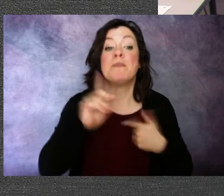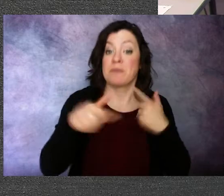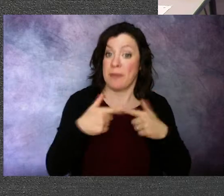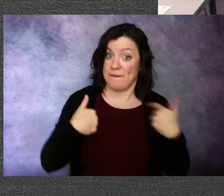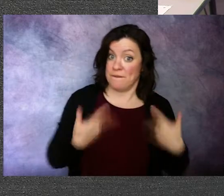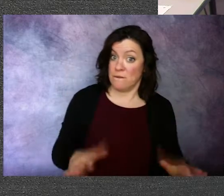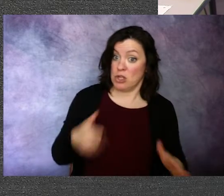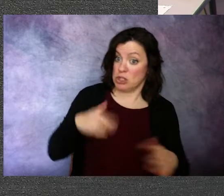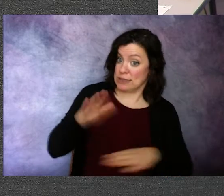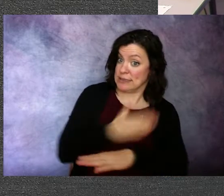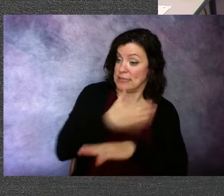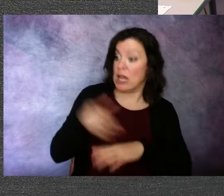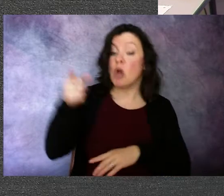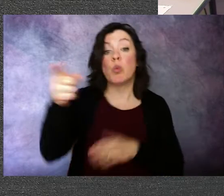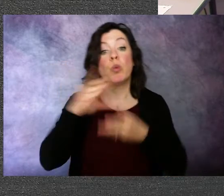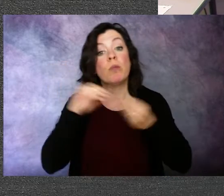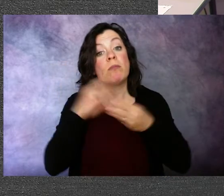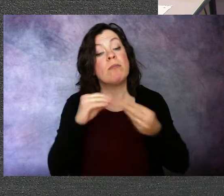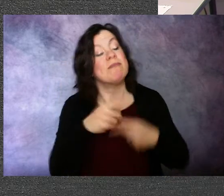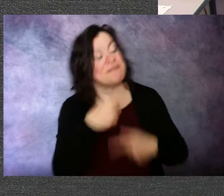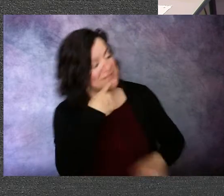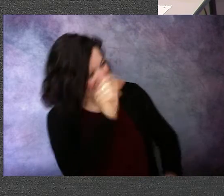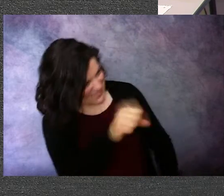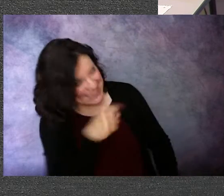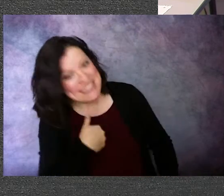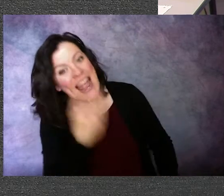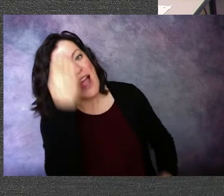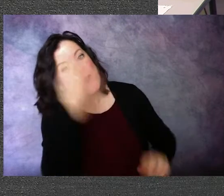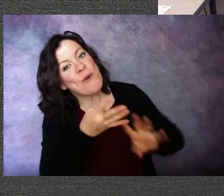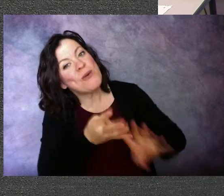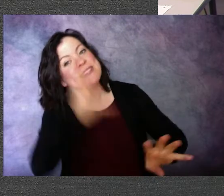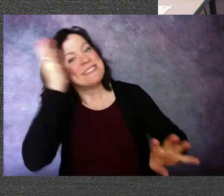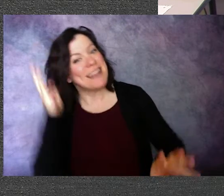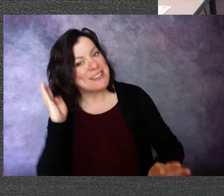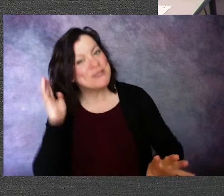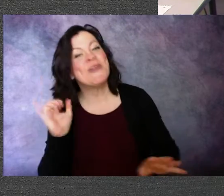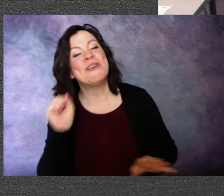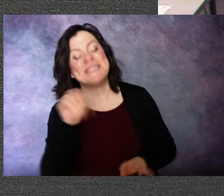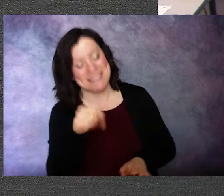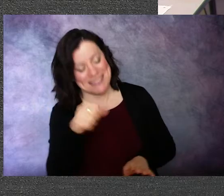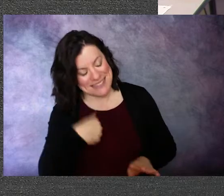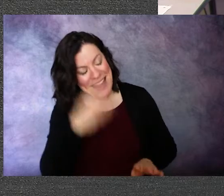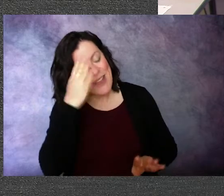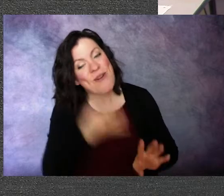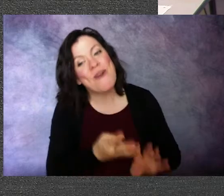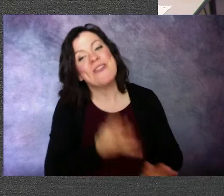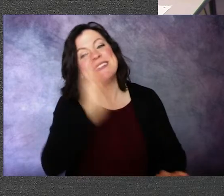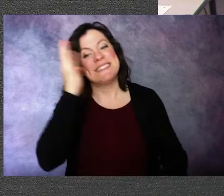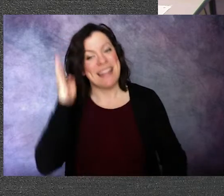Yes I know the stegosaurus The stegosaurus, the stegosaurus Yes I know the stegosaurus